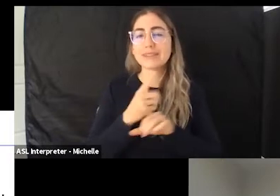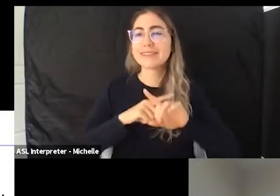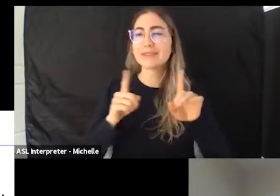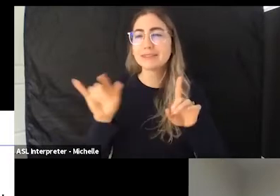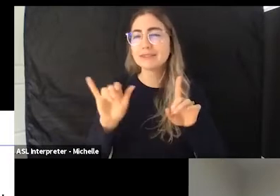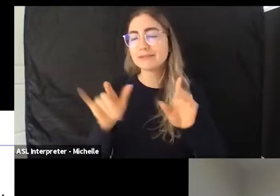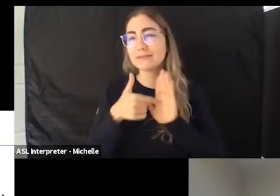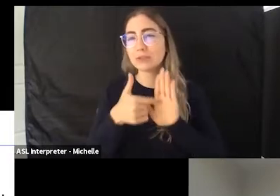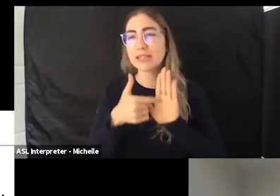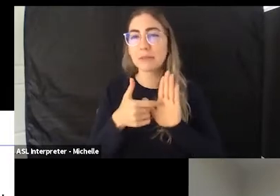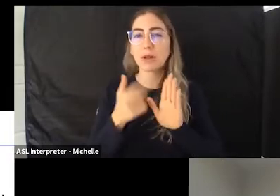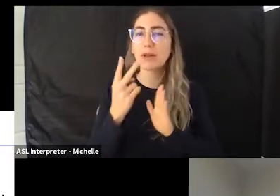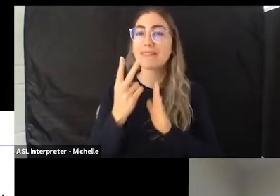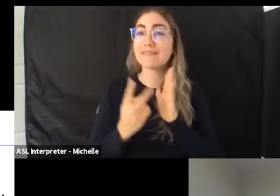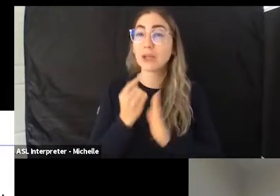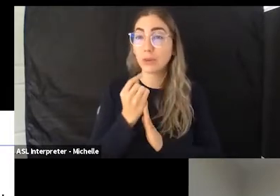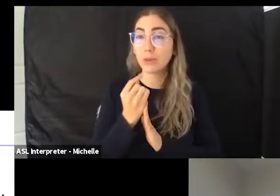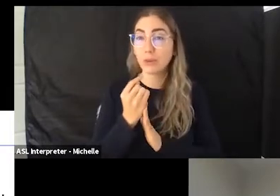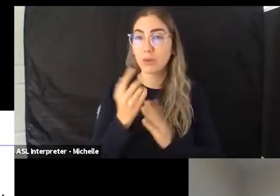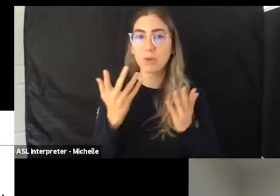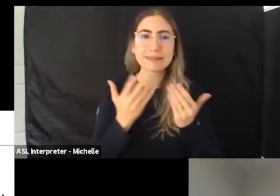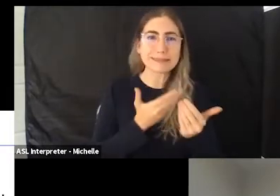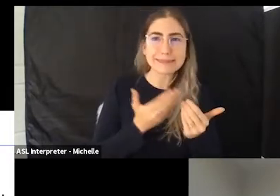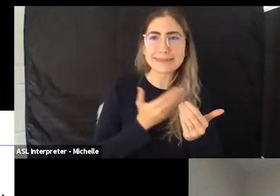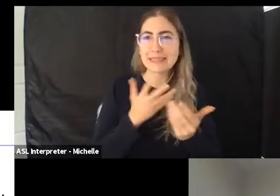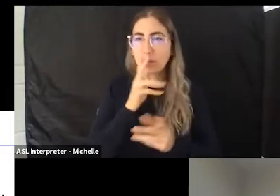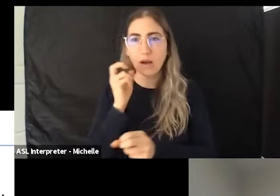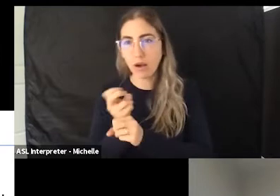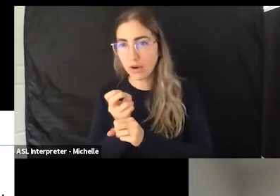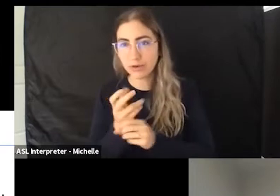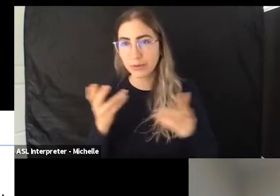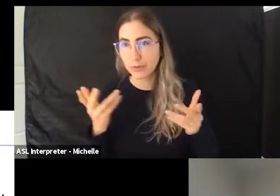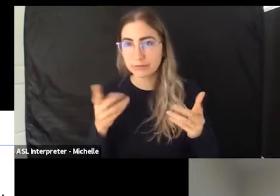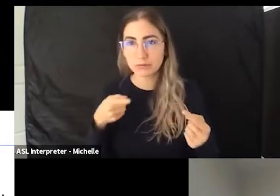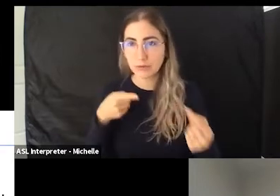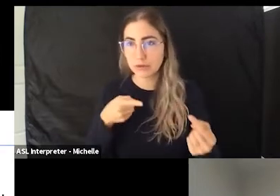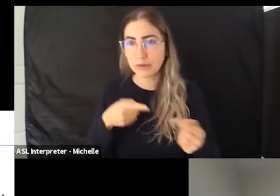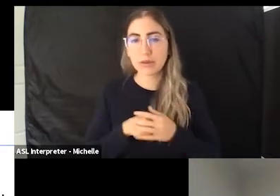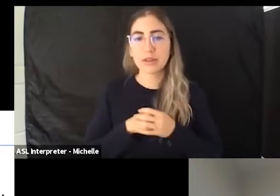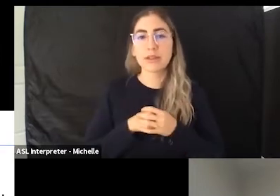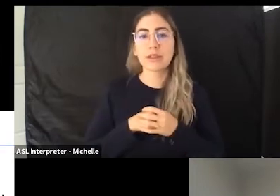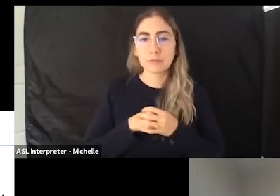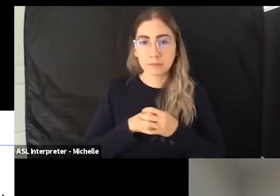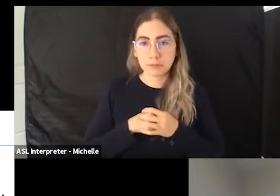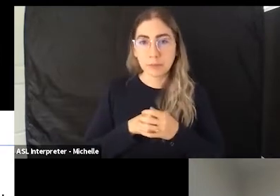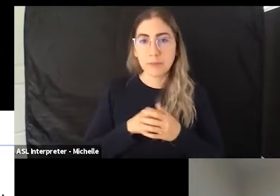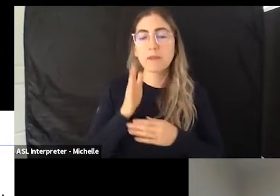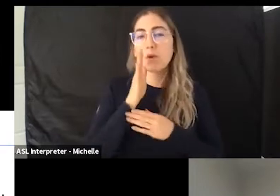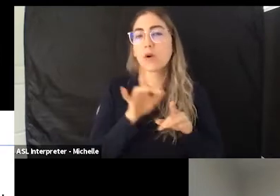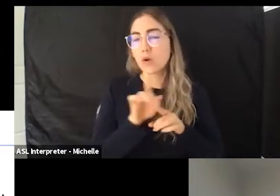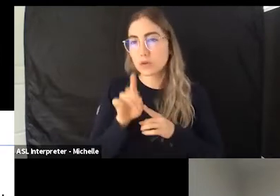EASY, WHAT WAS DIFFICULT? WAS DIFFICULT? WE'LL ALSO SPEAK A LITTLE WE'LL ALSO SPEAK A LITTLE BIT ABOUT EASE OF COMMUNICATION BIT ABOUT EASE OF COMMUNICATION WHILE USING